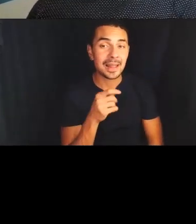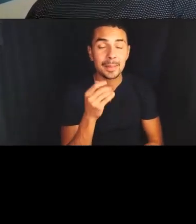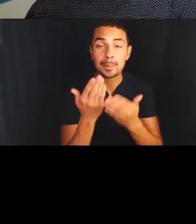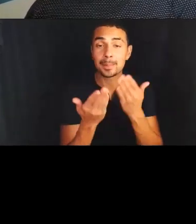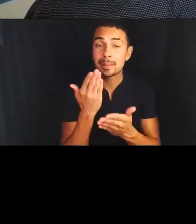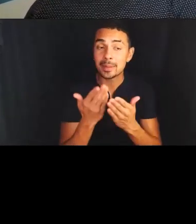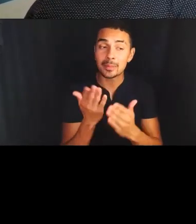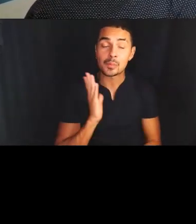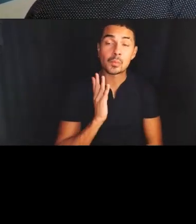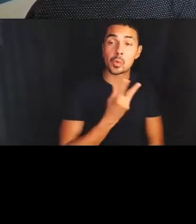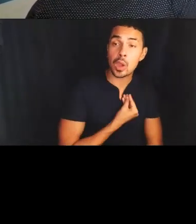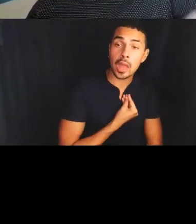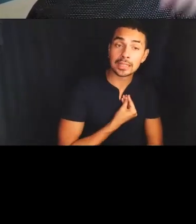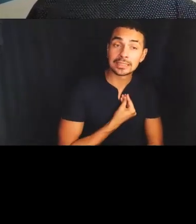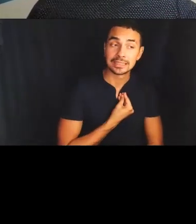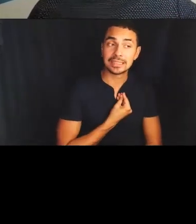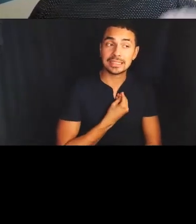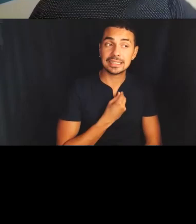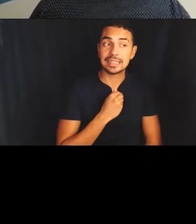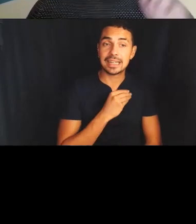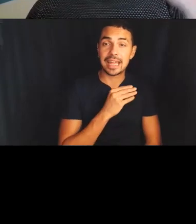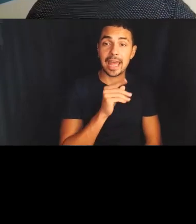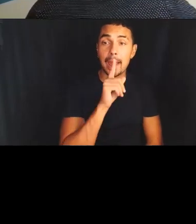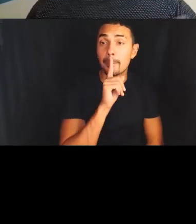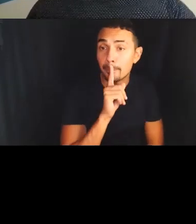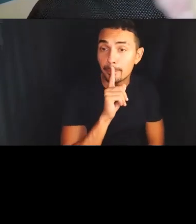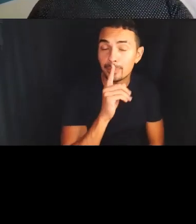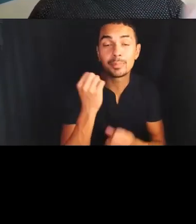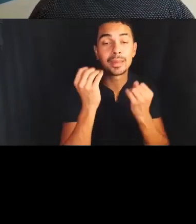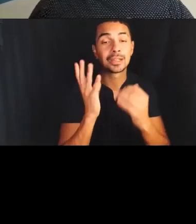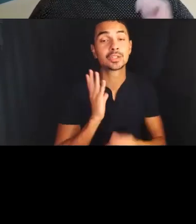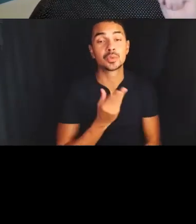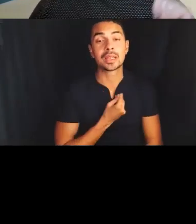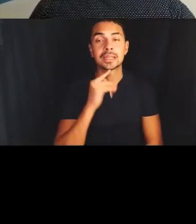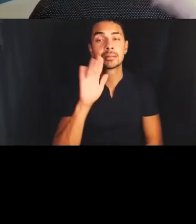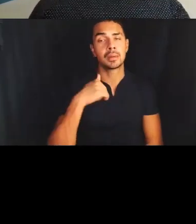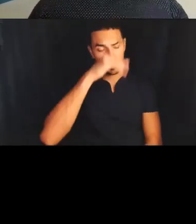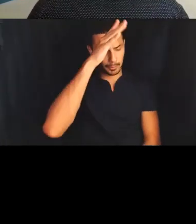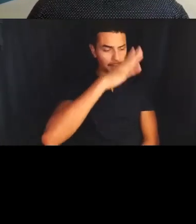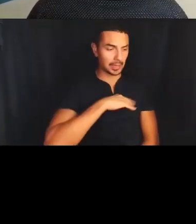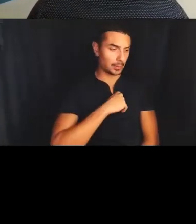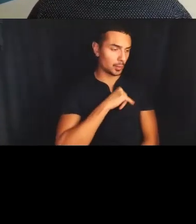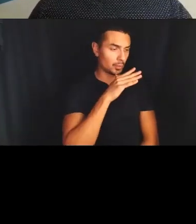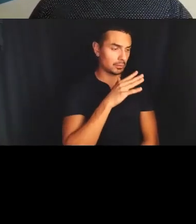and just not said it. A lot of trans folks say, "I'm a man, I'm a woman, I'm male, I'm female."